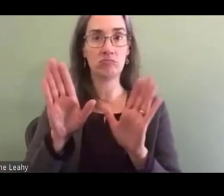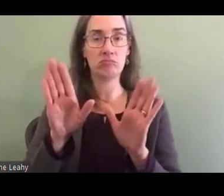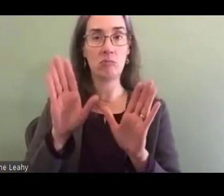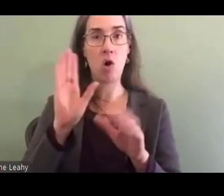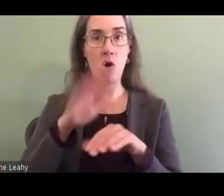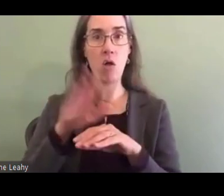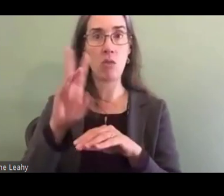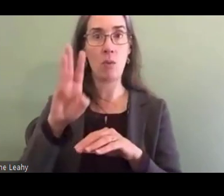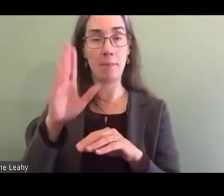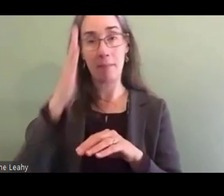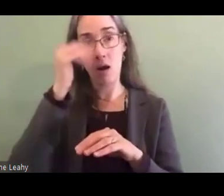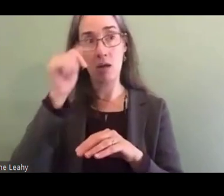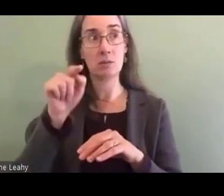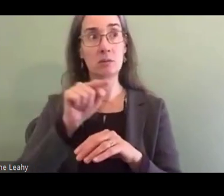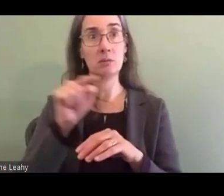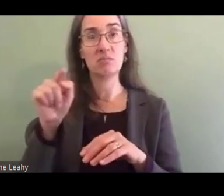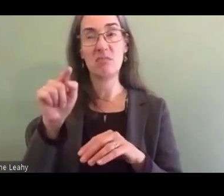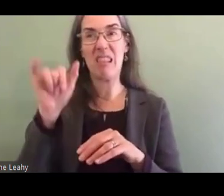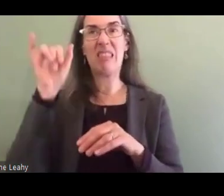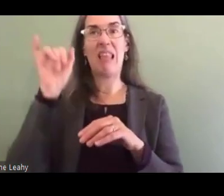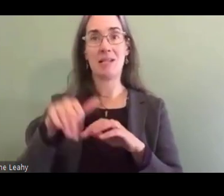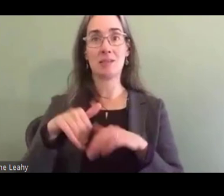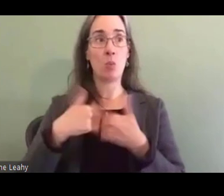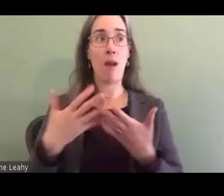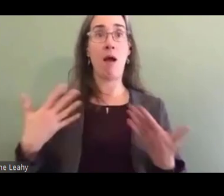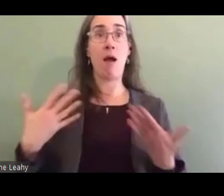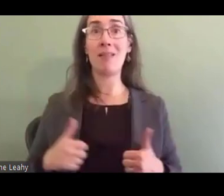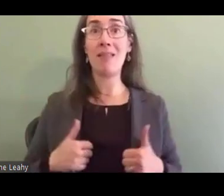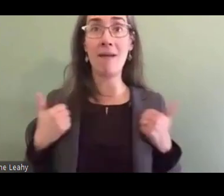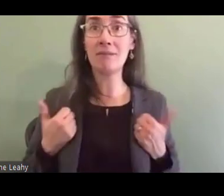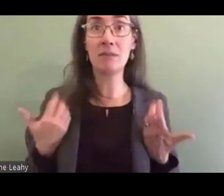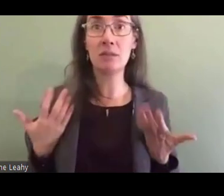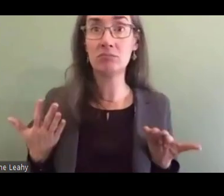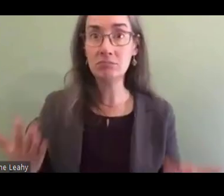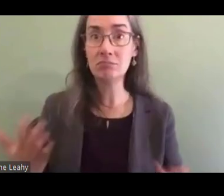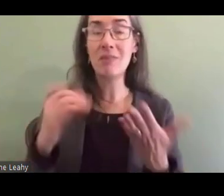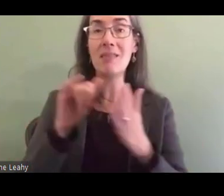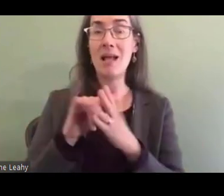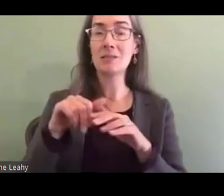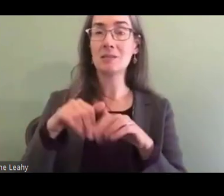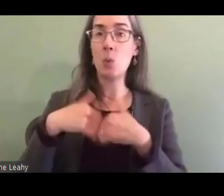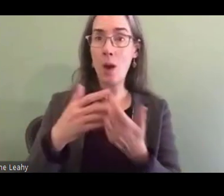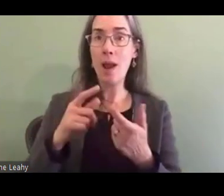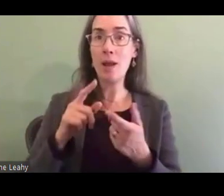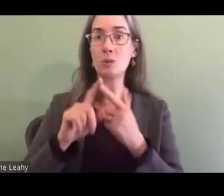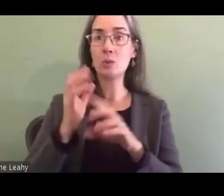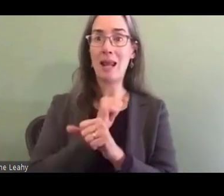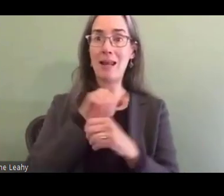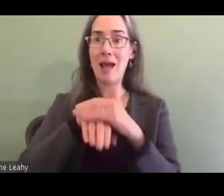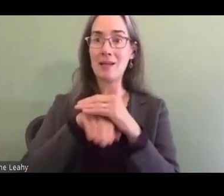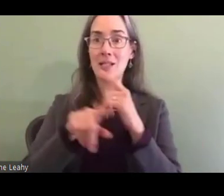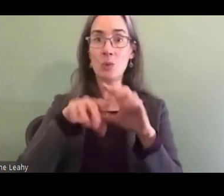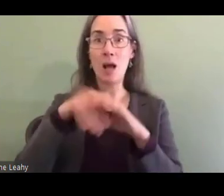It is a way to gain access to the outside world, a way to gain access to medical care,